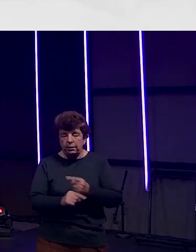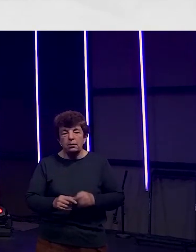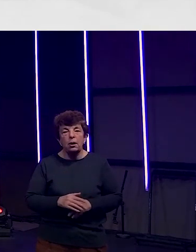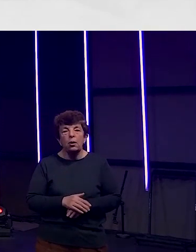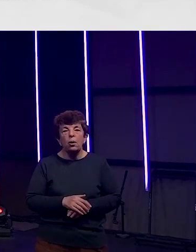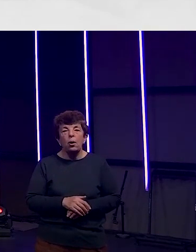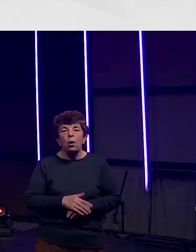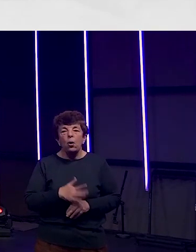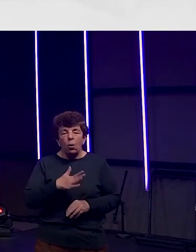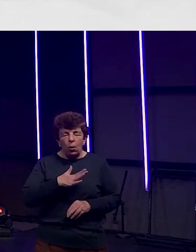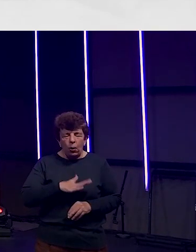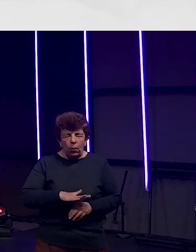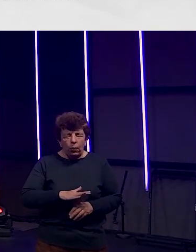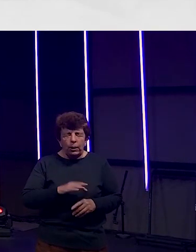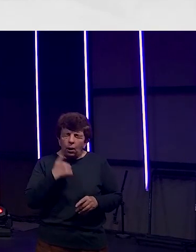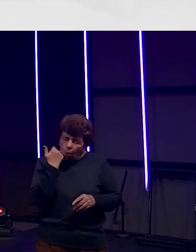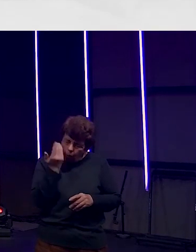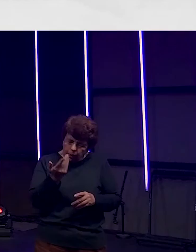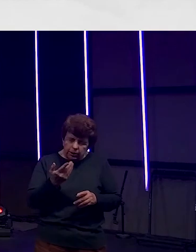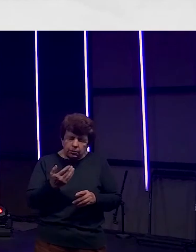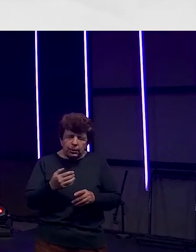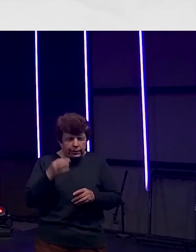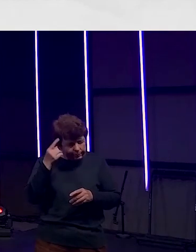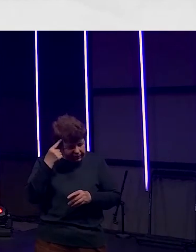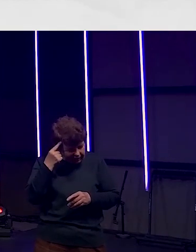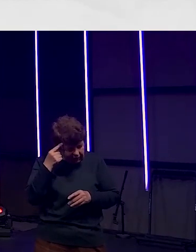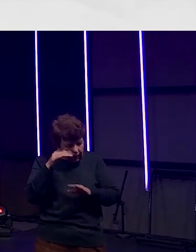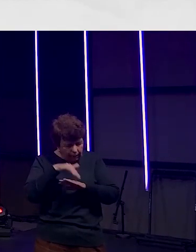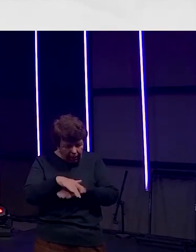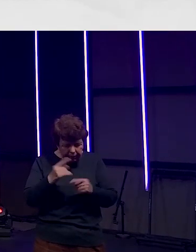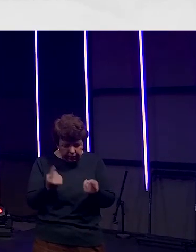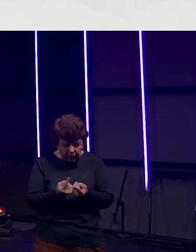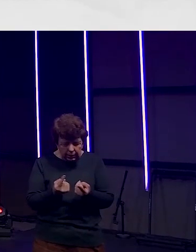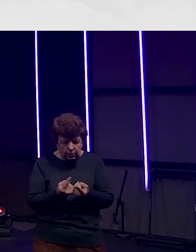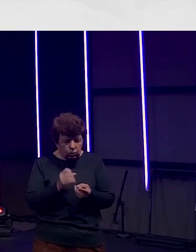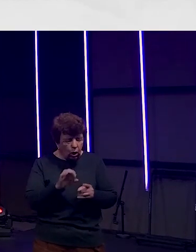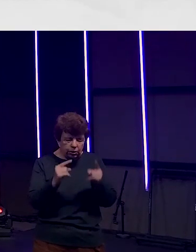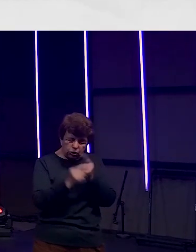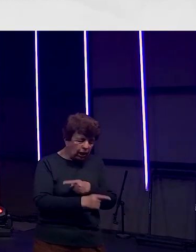We ought to be continually evaluating things. Not changing just for changes